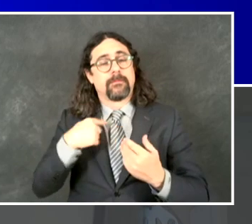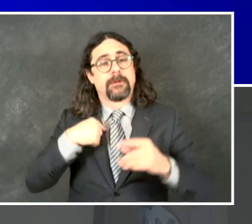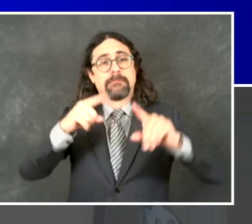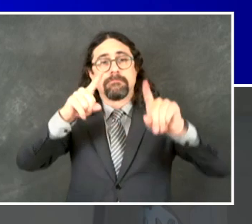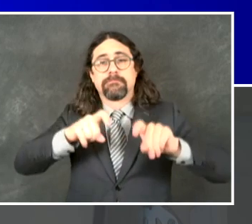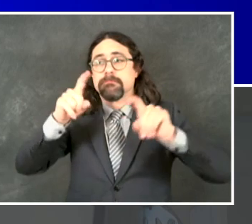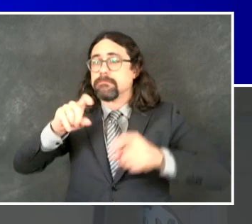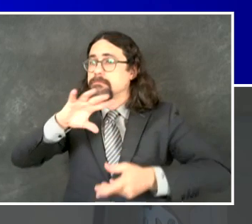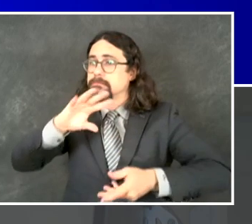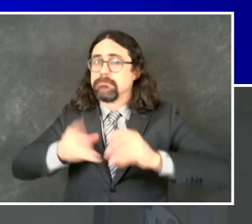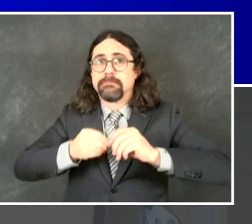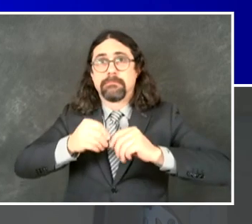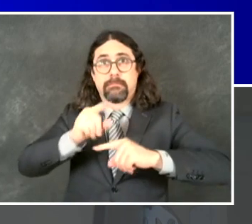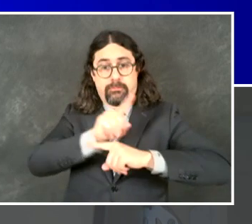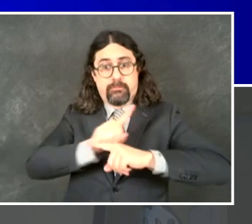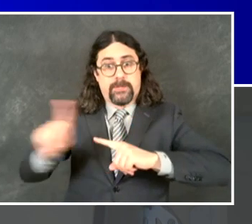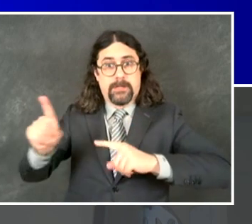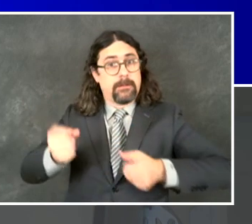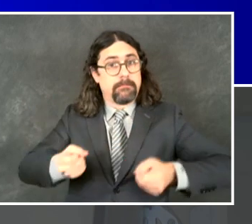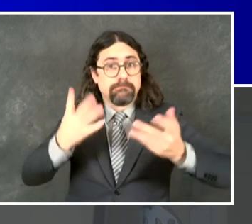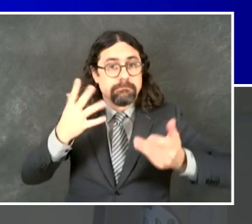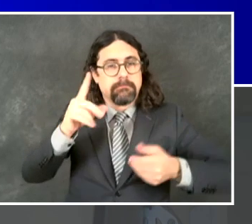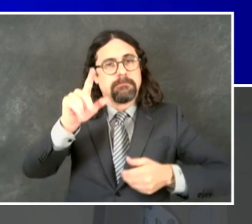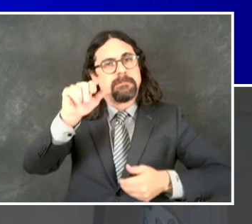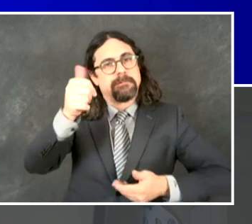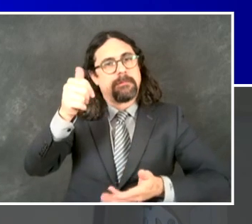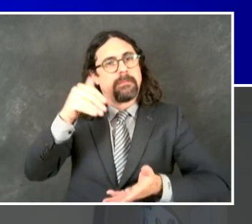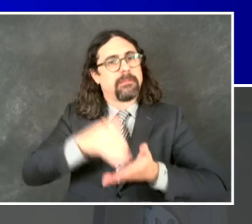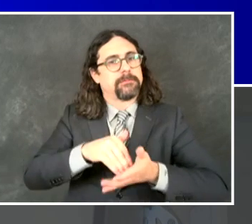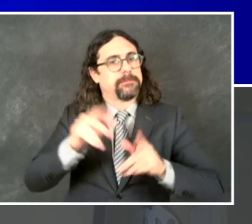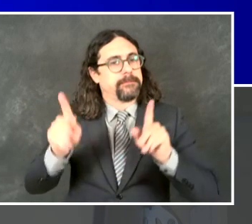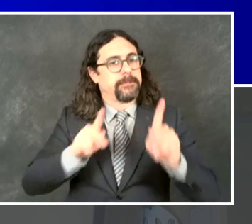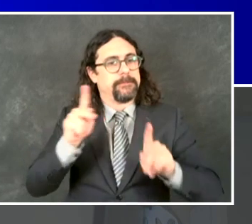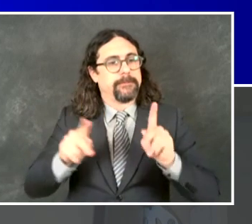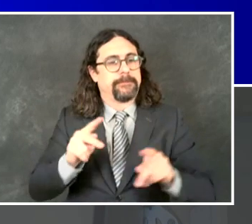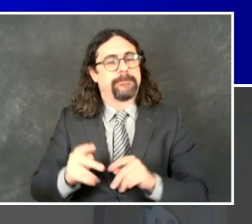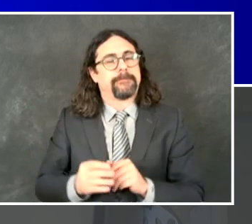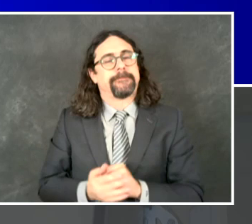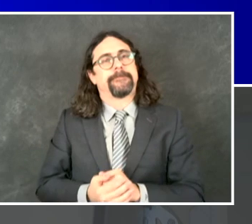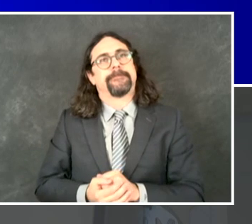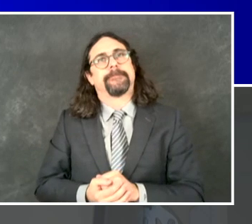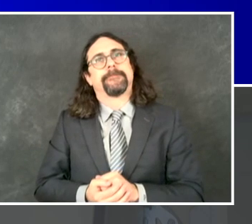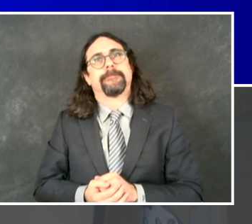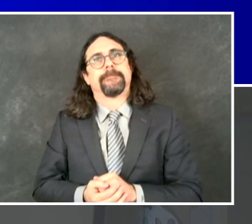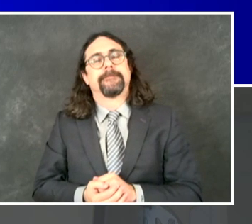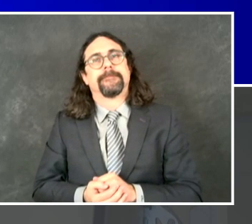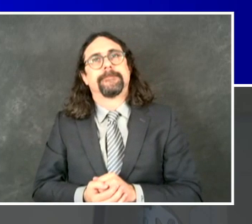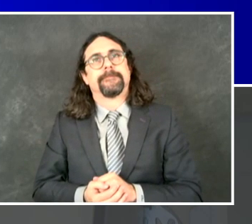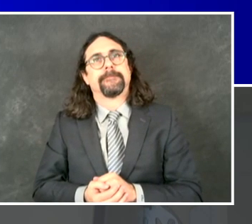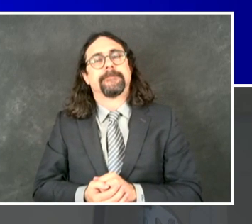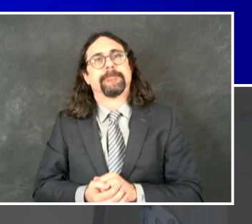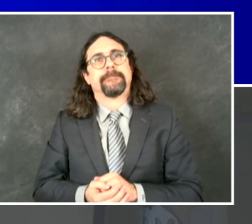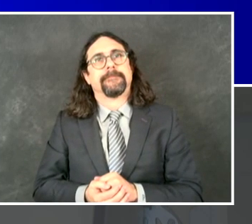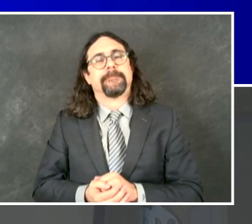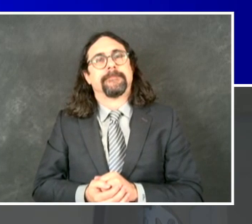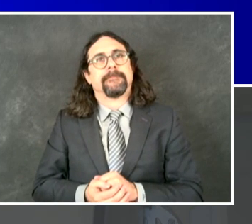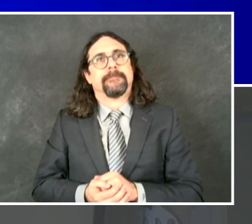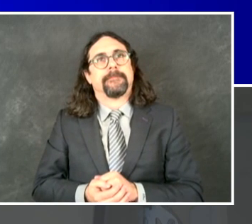SITES AND WE WANT TO KEEP RAMPING THAT UP, BUT THE CHALLENGE HAS BEEN AND I SAW TISH WTHI OMYWN EYES ON SATURDAY ATHTHE T STTE